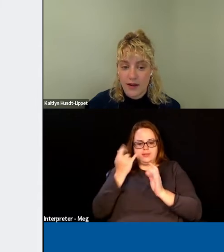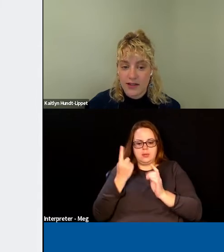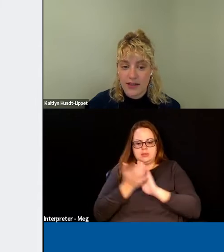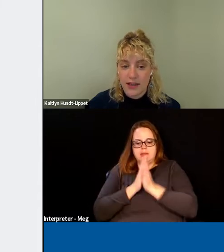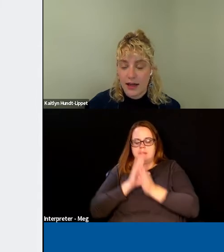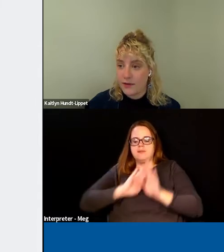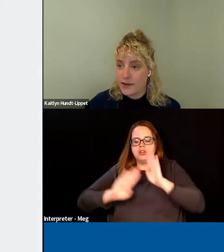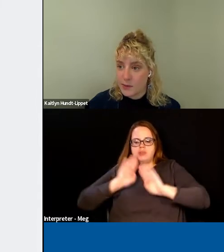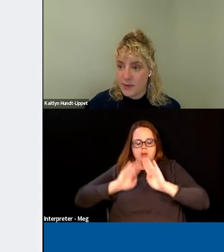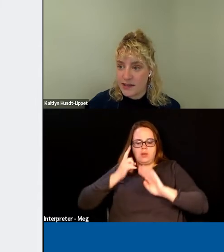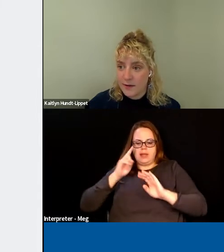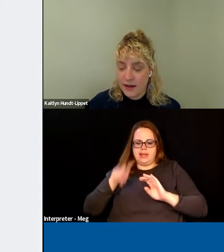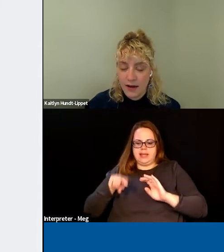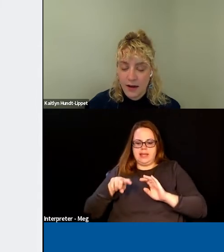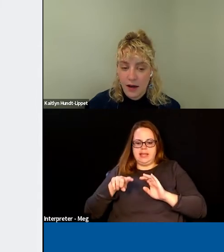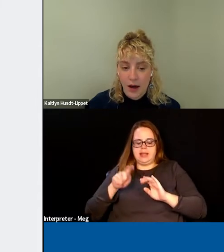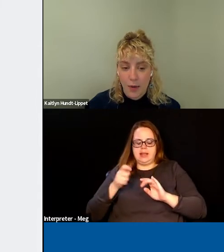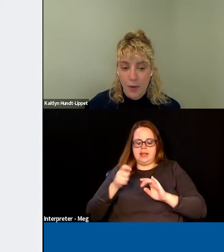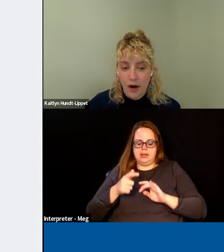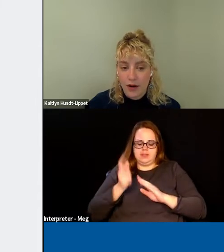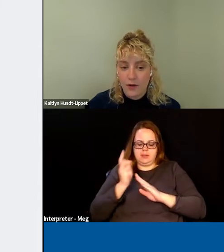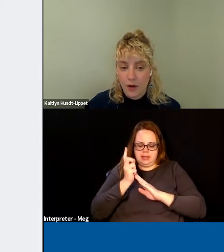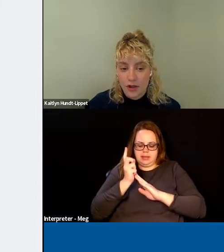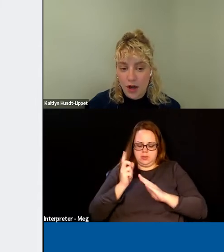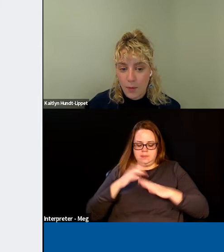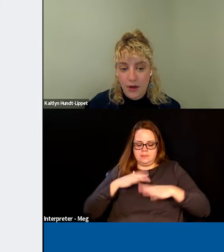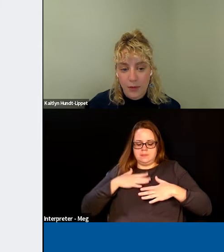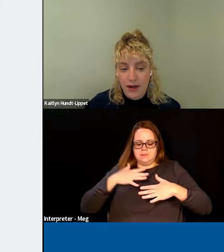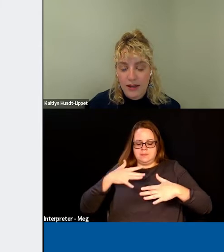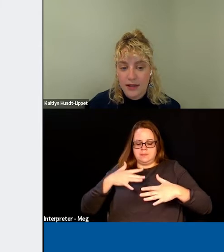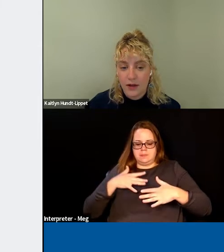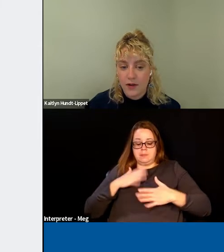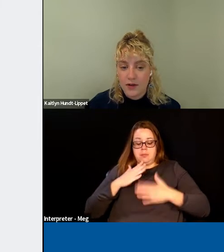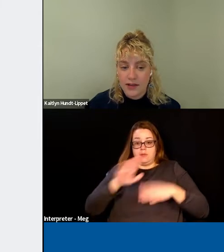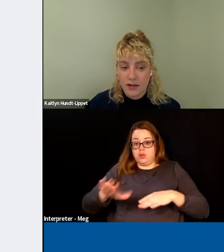or they just need a kind of some spaced event. Part of your job when you're running these interviews